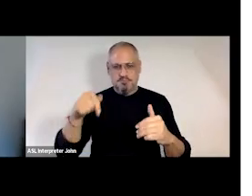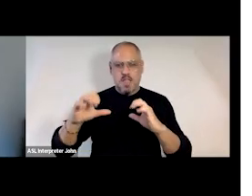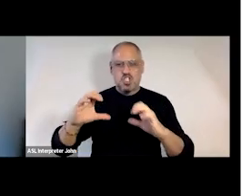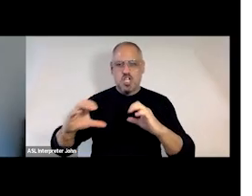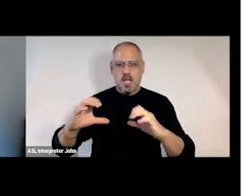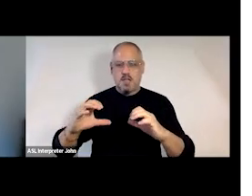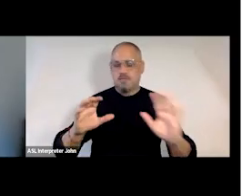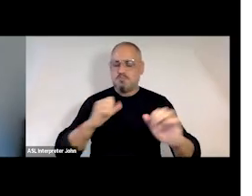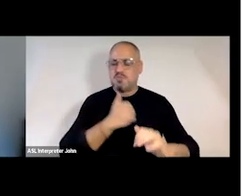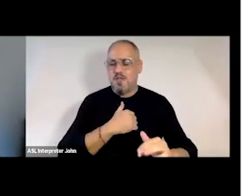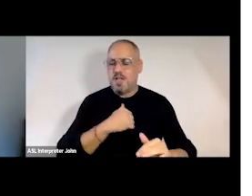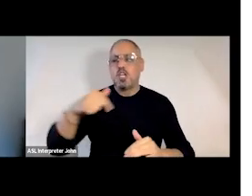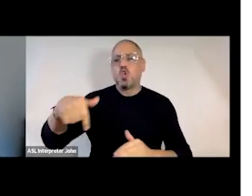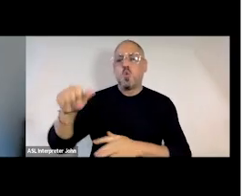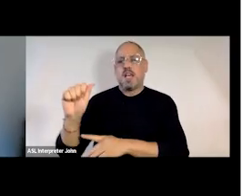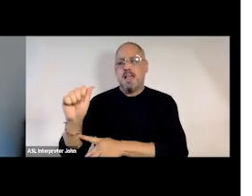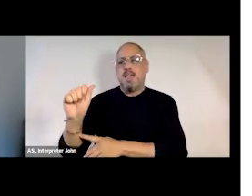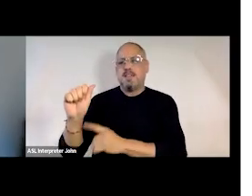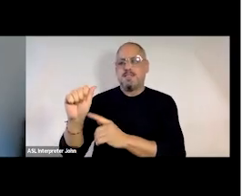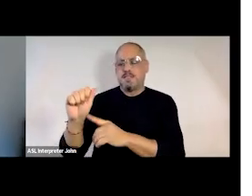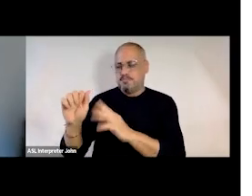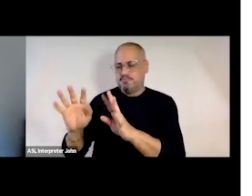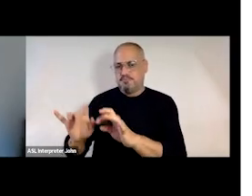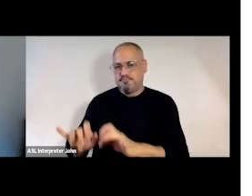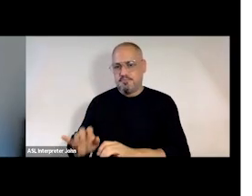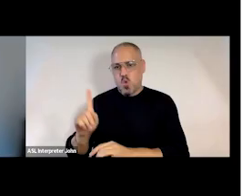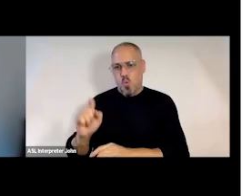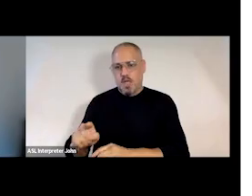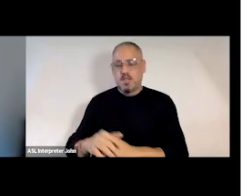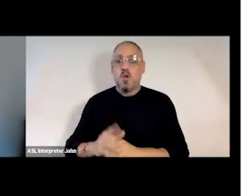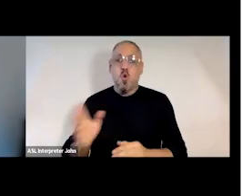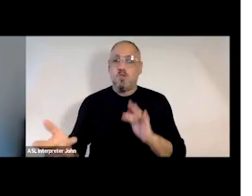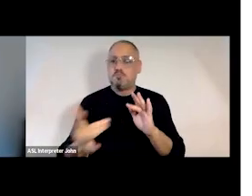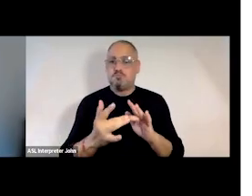or not in the chat, in the Q&A feature or you can reach out to your liaison